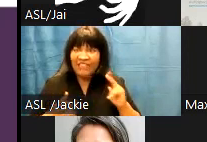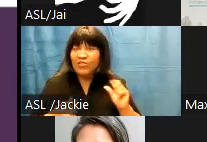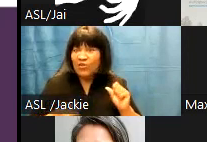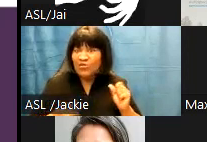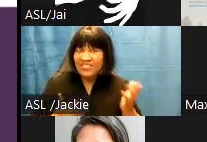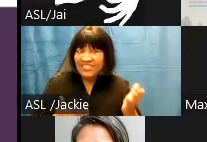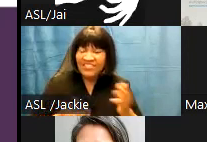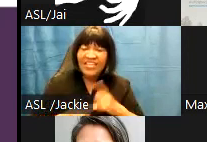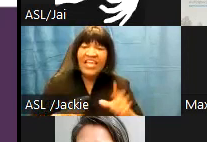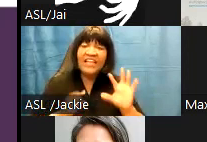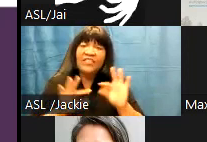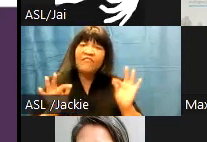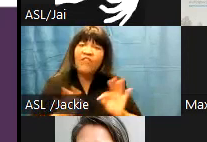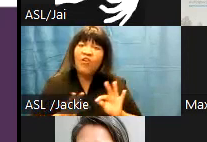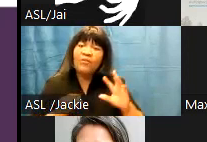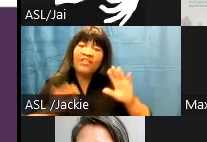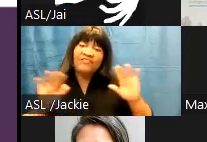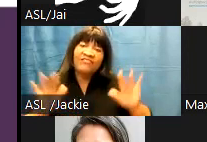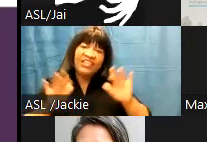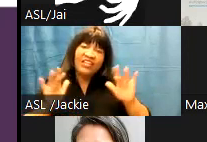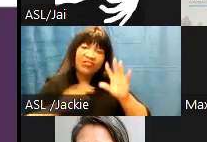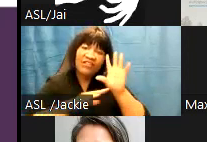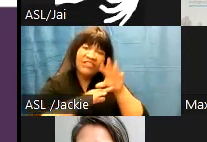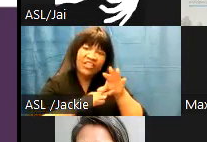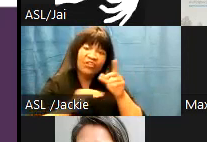the form is -- the video will be there for those who need to receive information a different way.